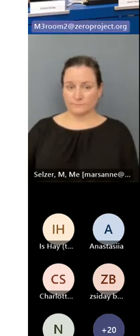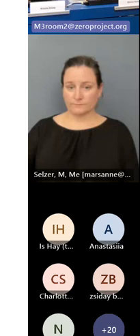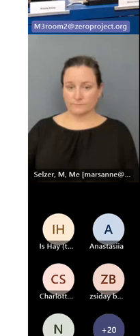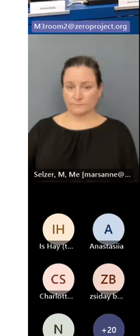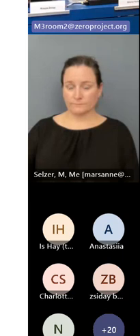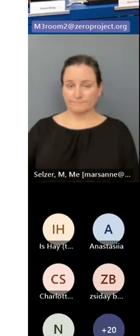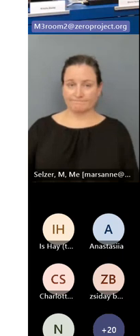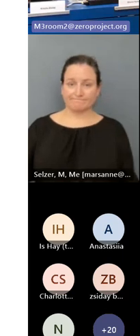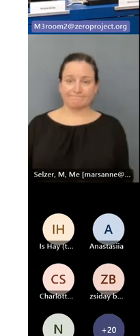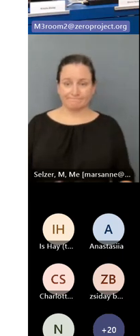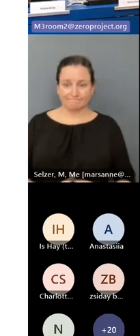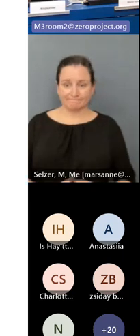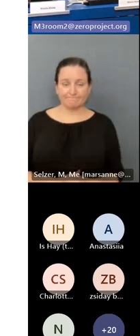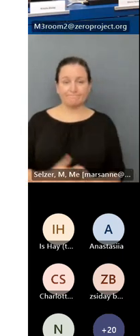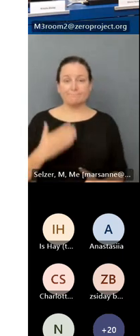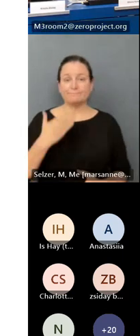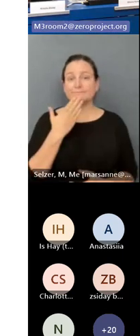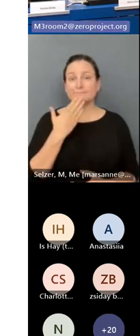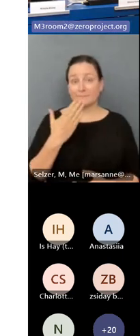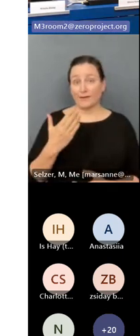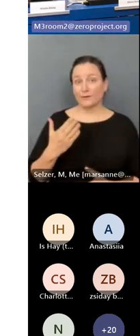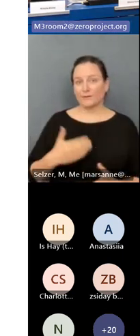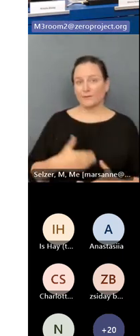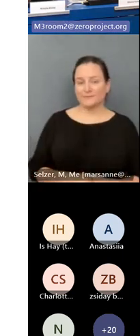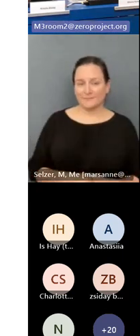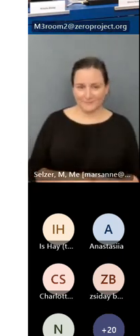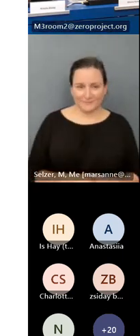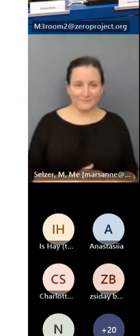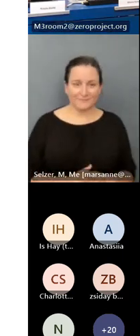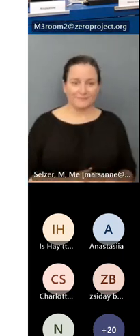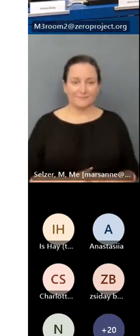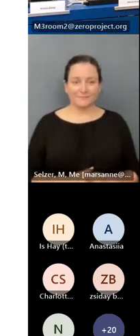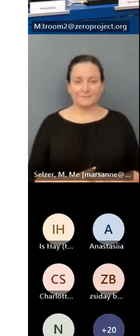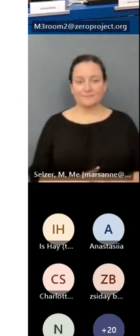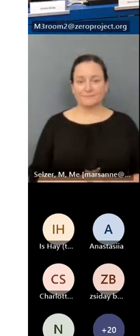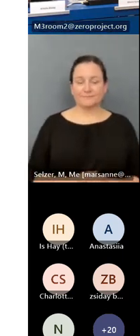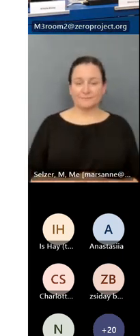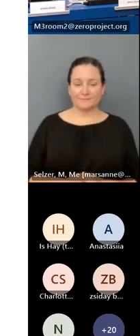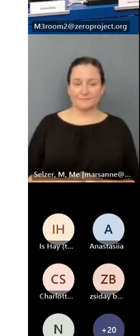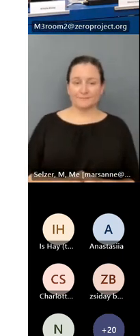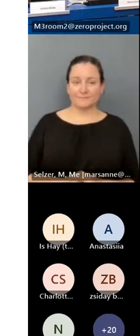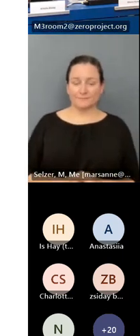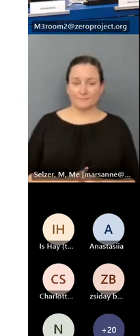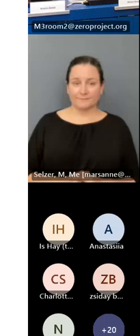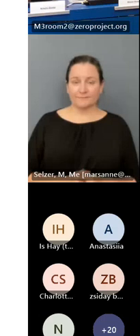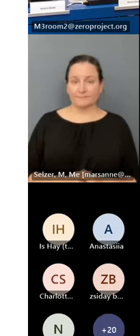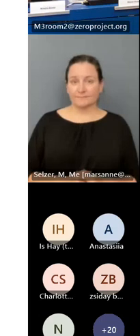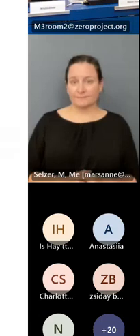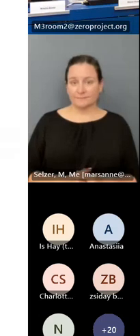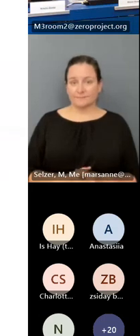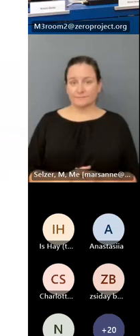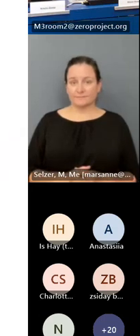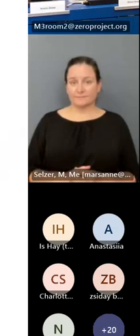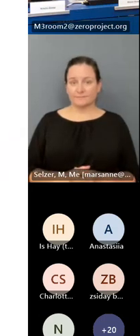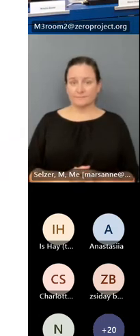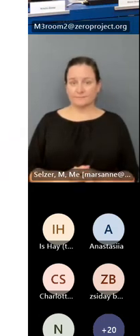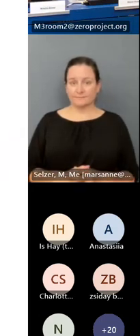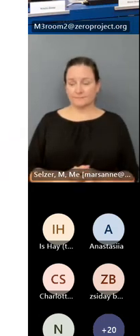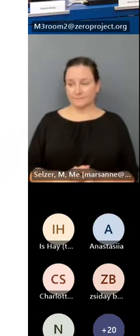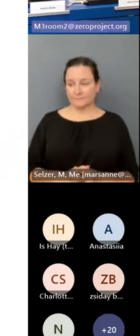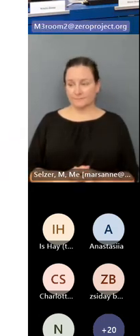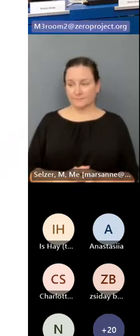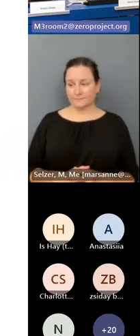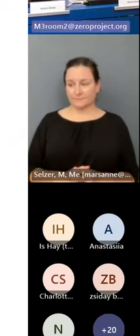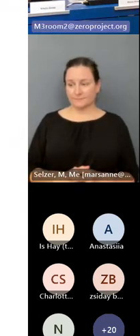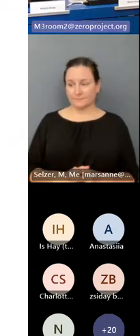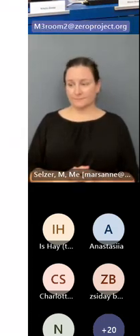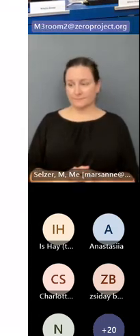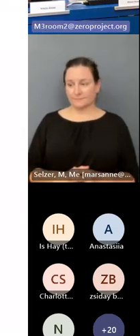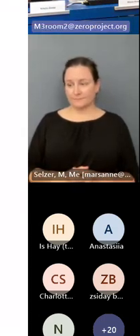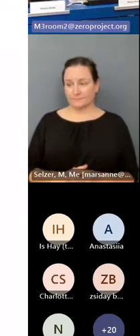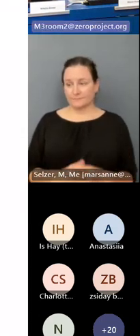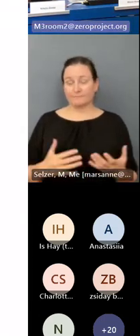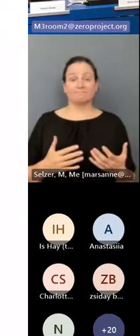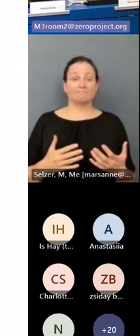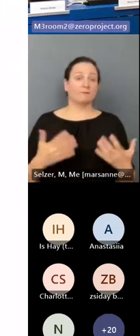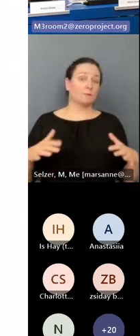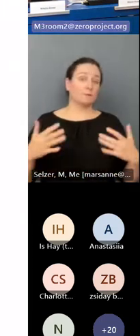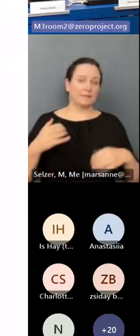Thank you so much. Amazing, I know we are a little bit over time but thank you for